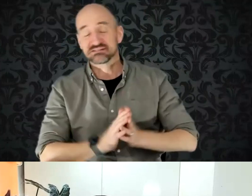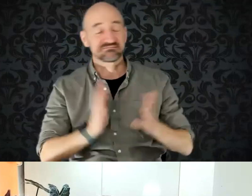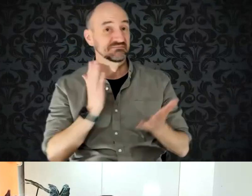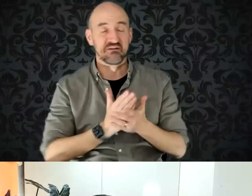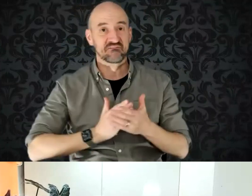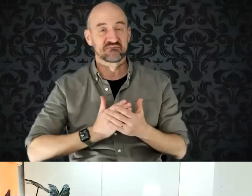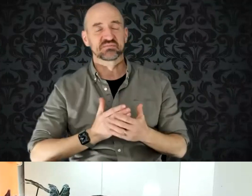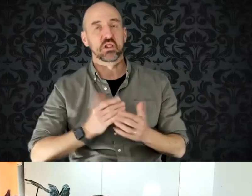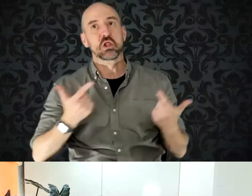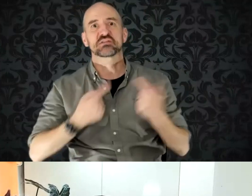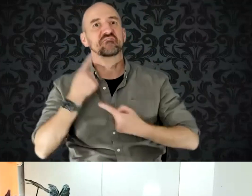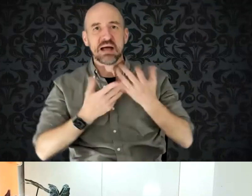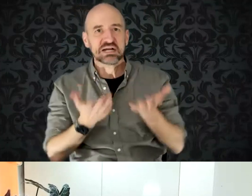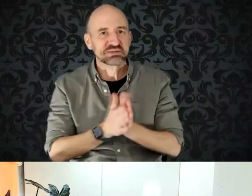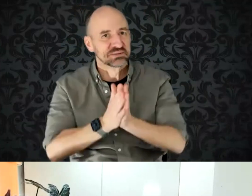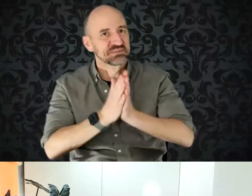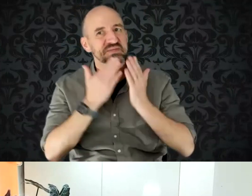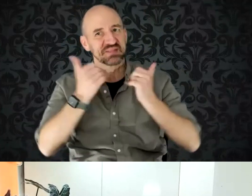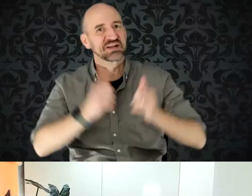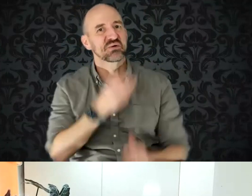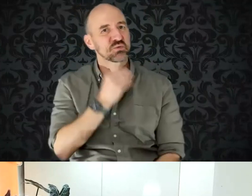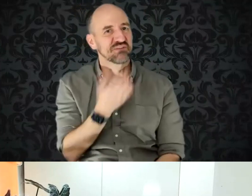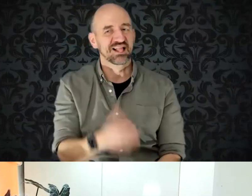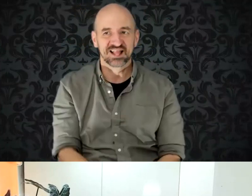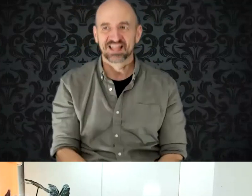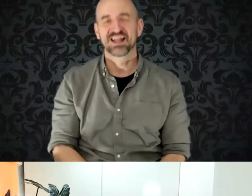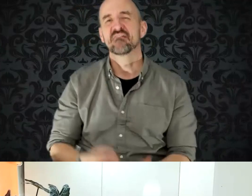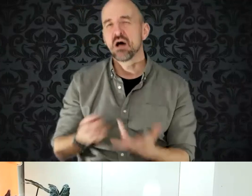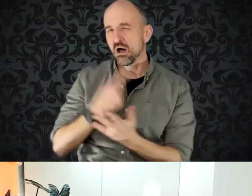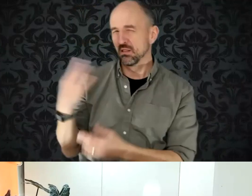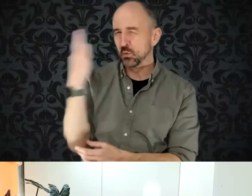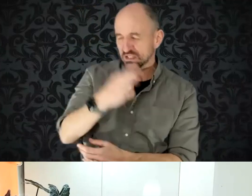mindful of that.